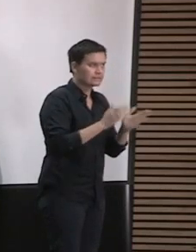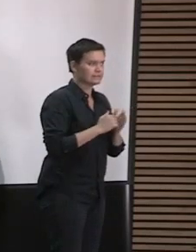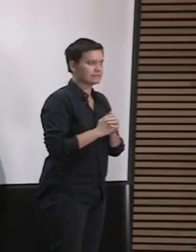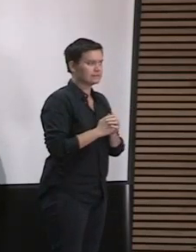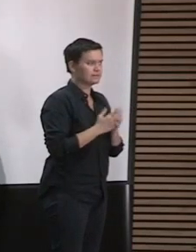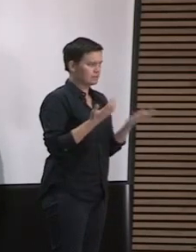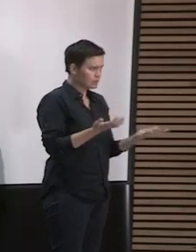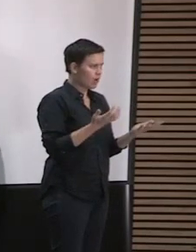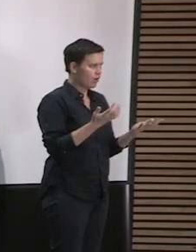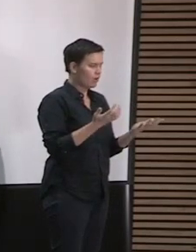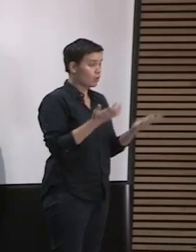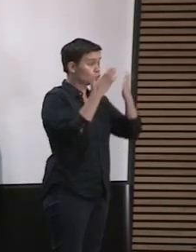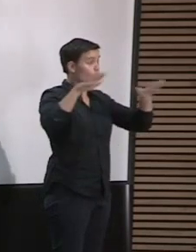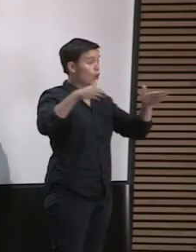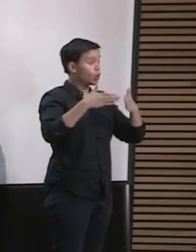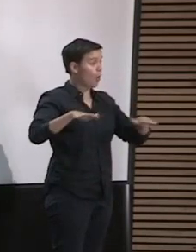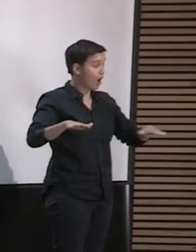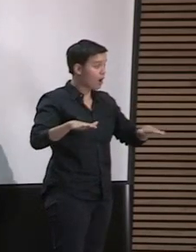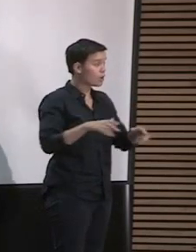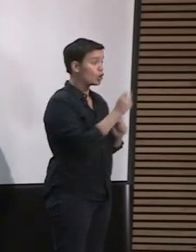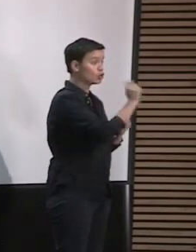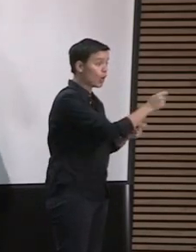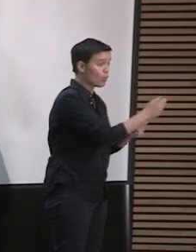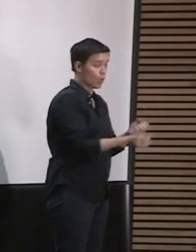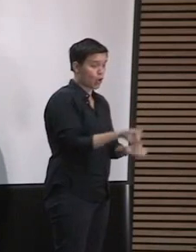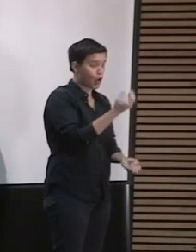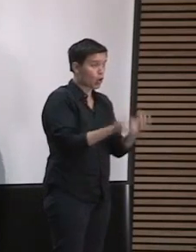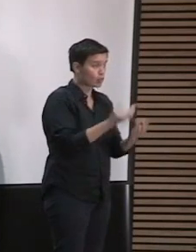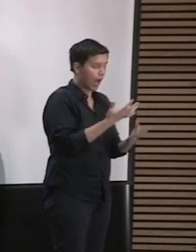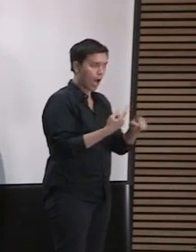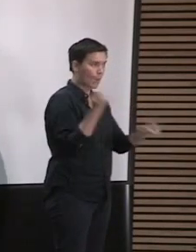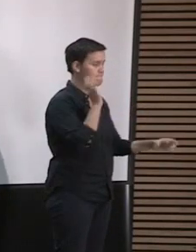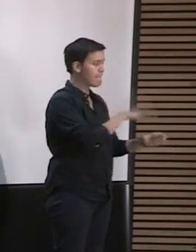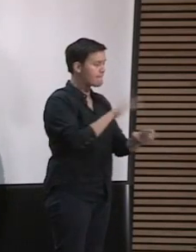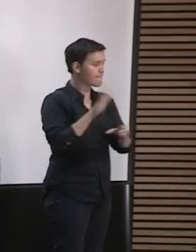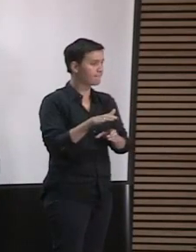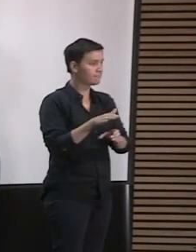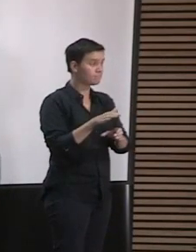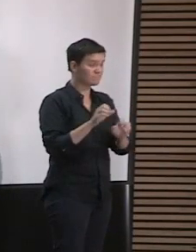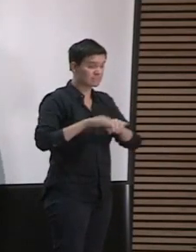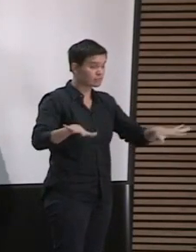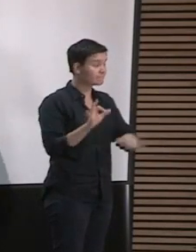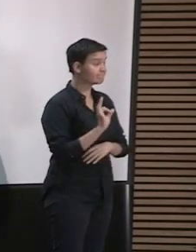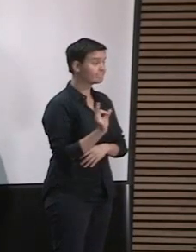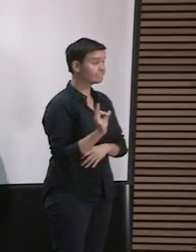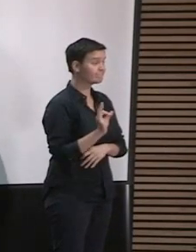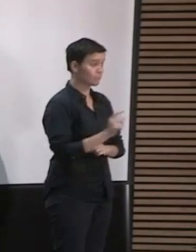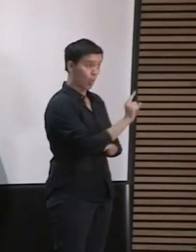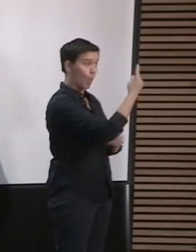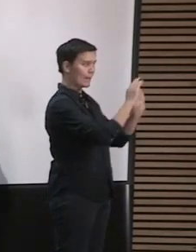contact tracing insistently at this stead we intended this